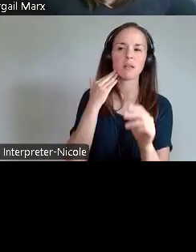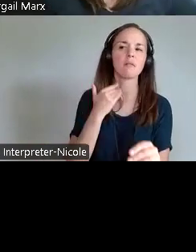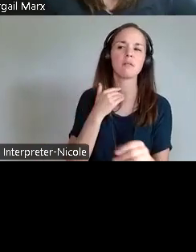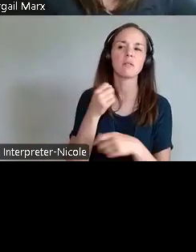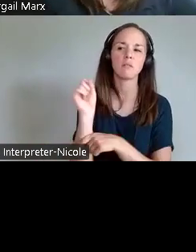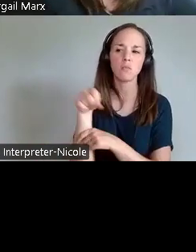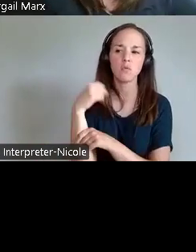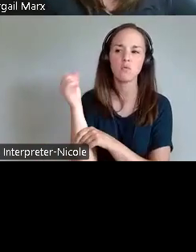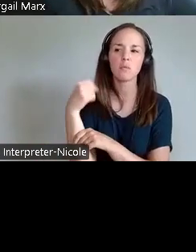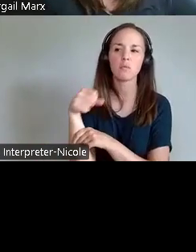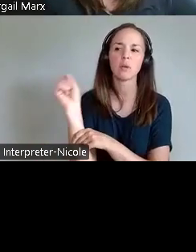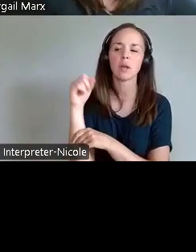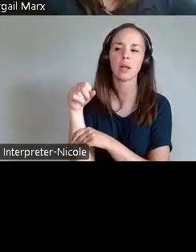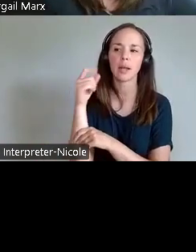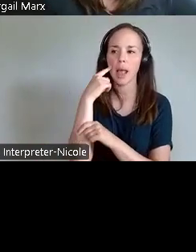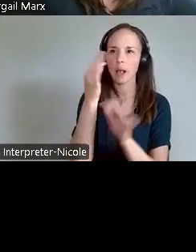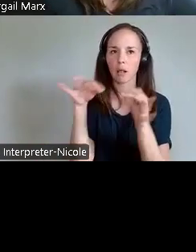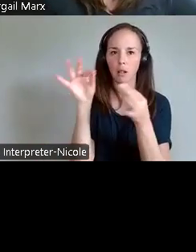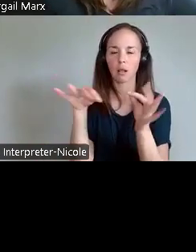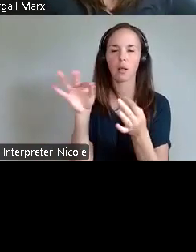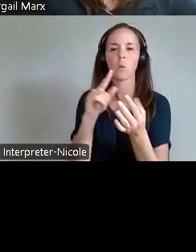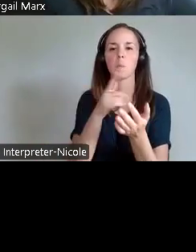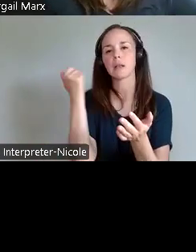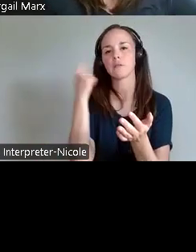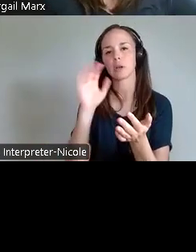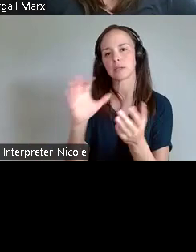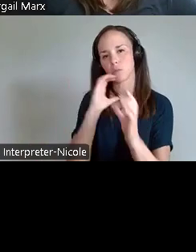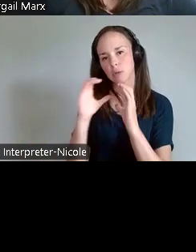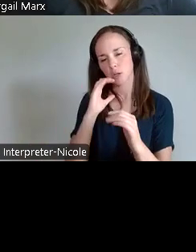give him the most opportunity to communicate. One thing that's important to consider here is